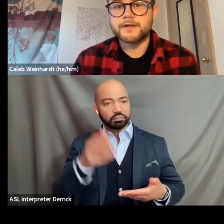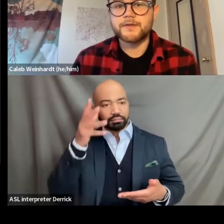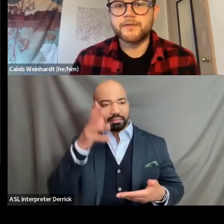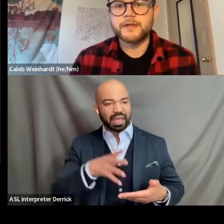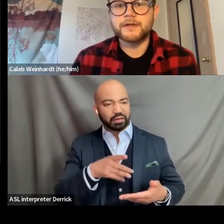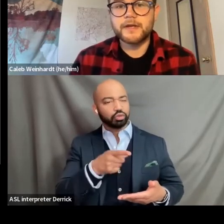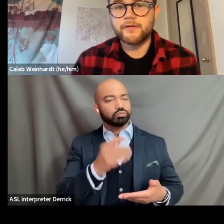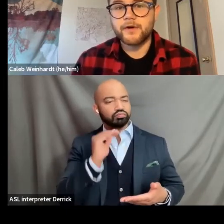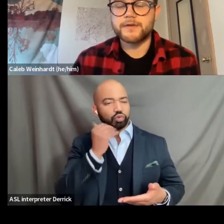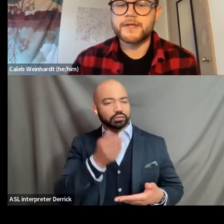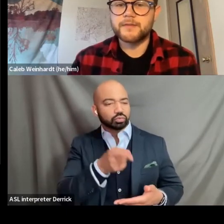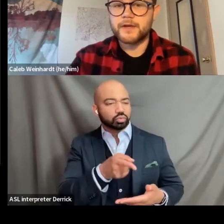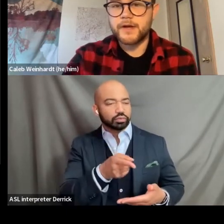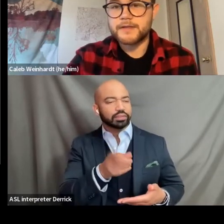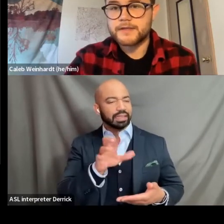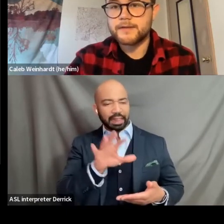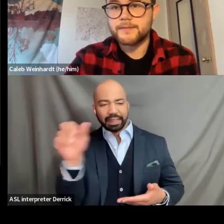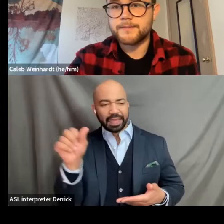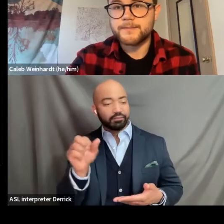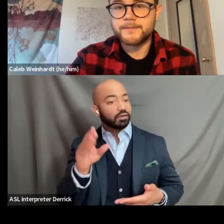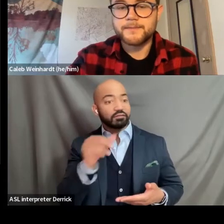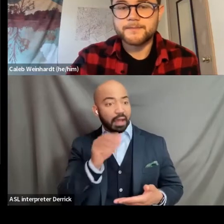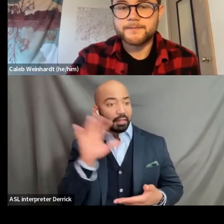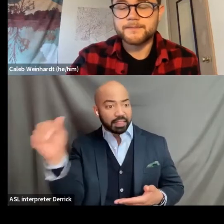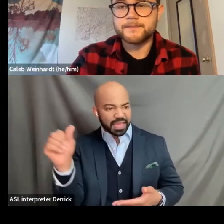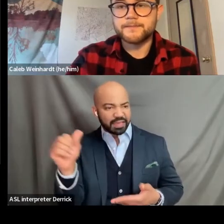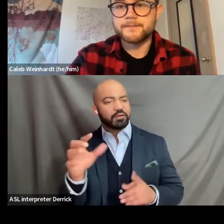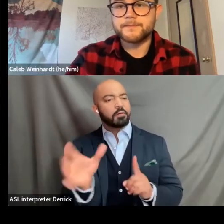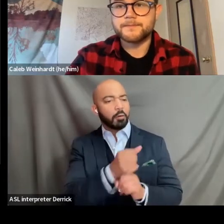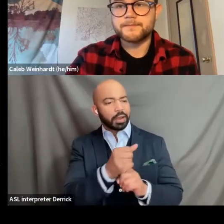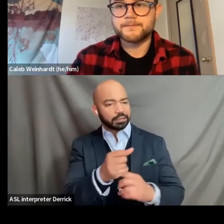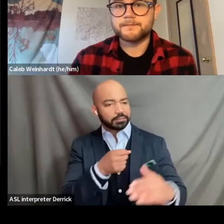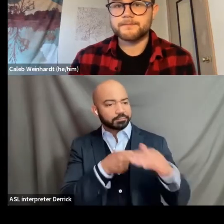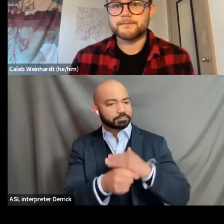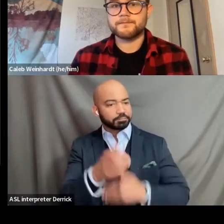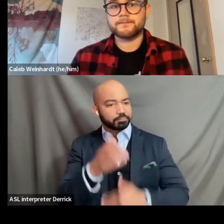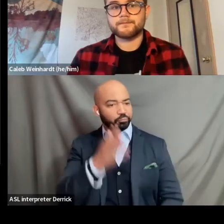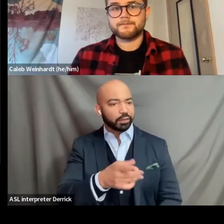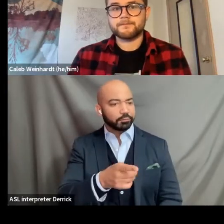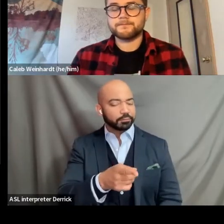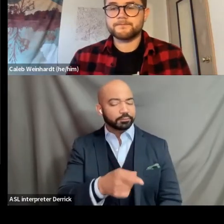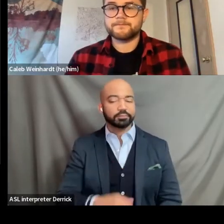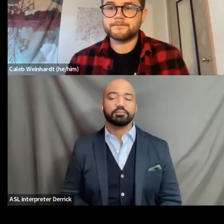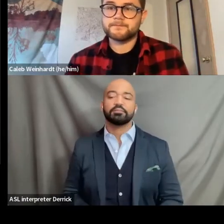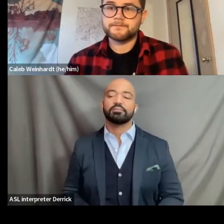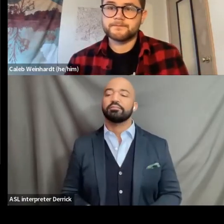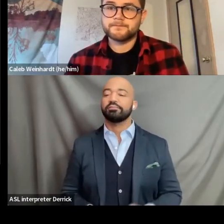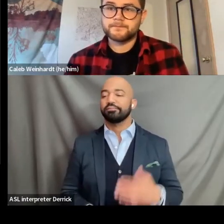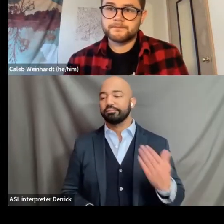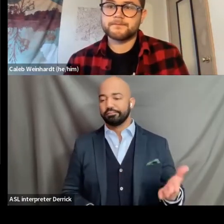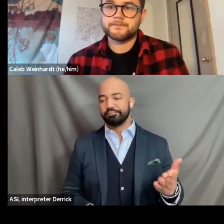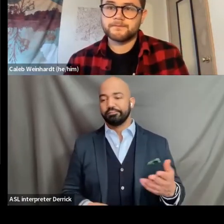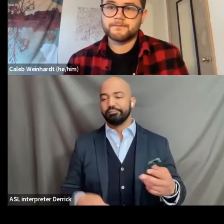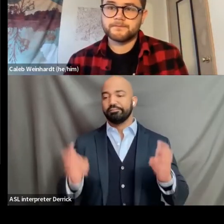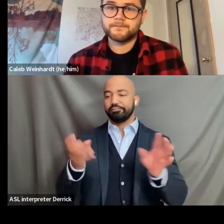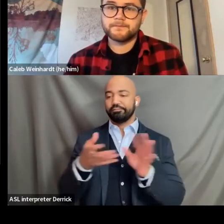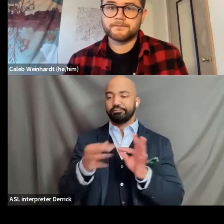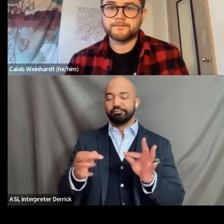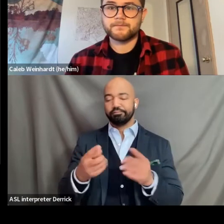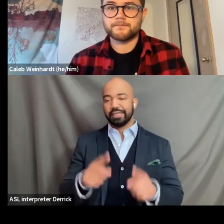"and told me to leave or else I'd be arrested." So this is one of the common things that happens right? So I think trans communities talk about it